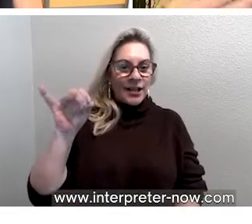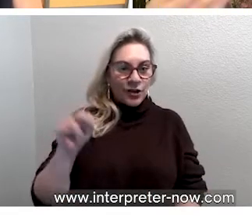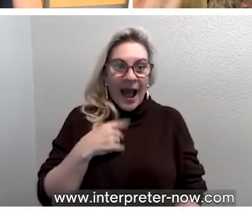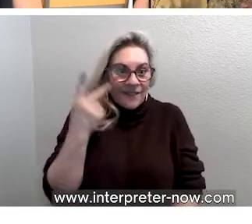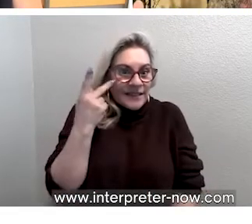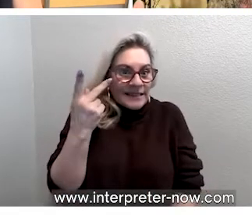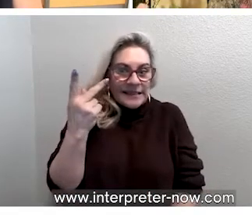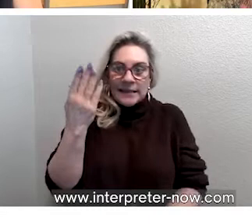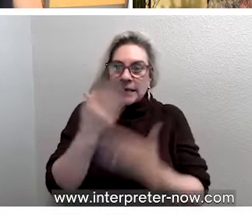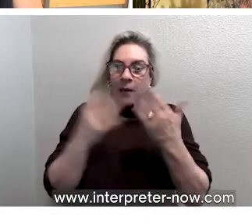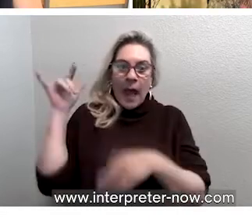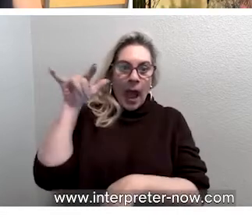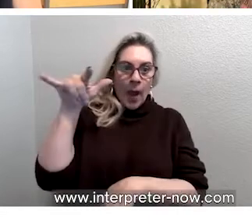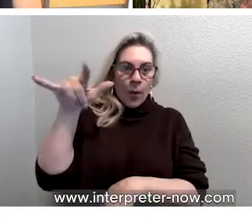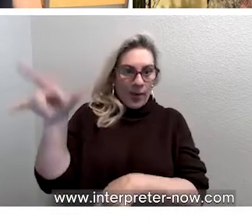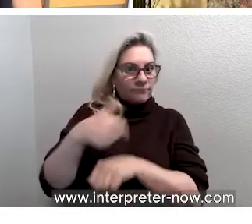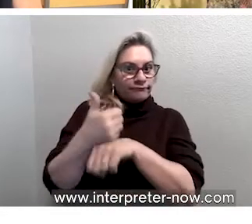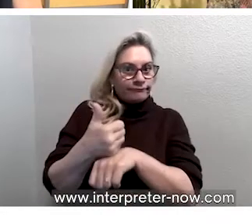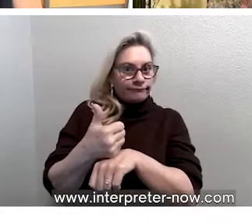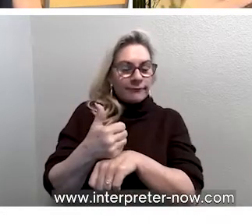I've been in a couple of office buildings that have done this.